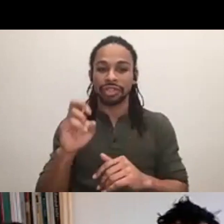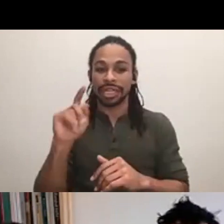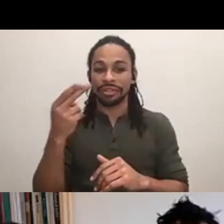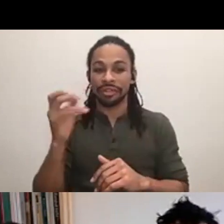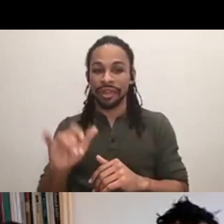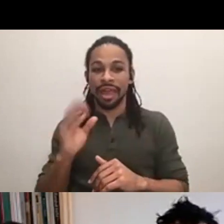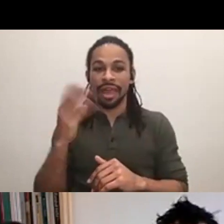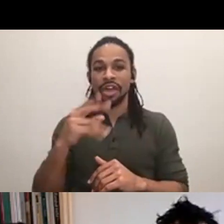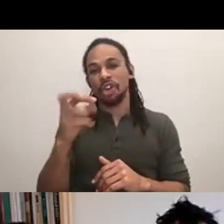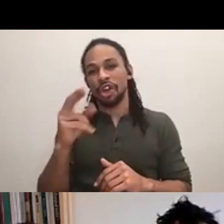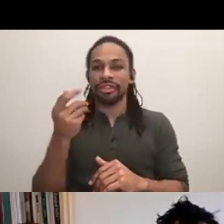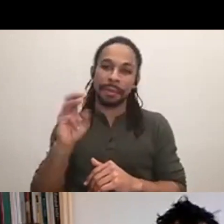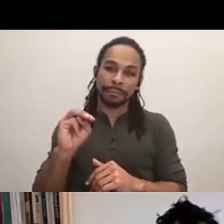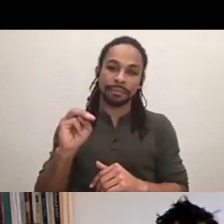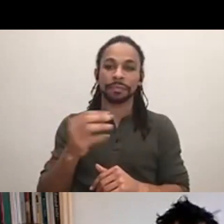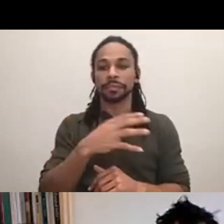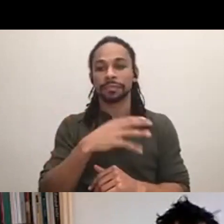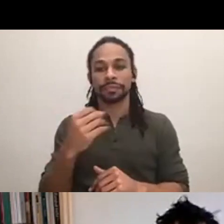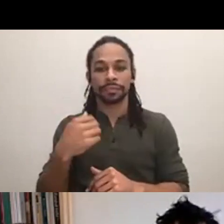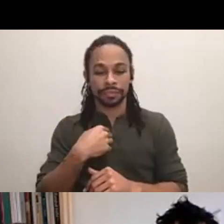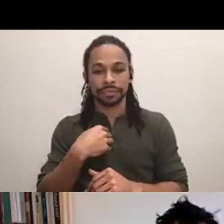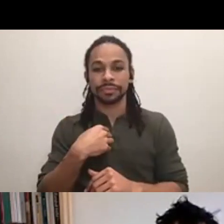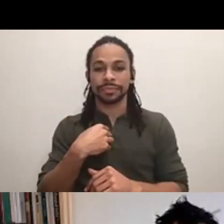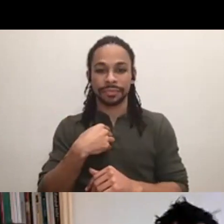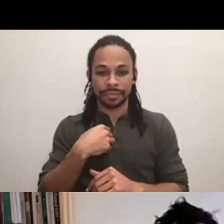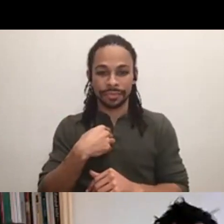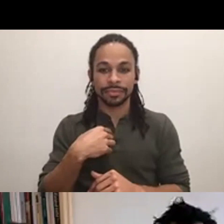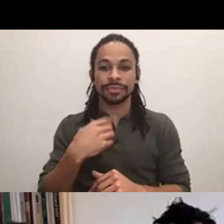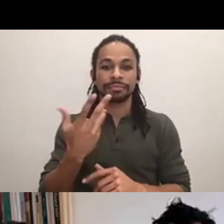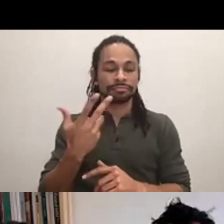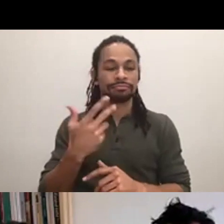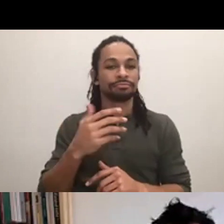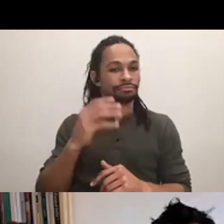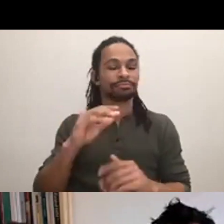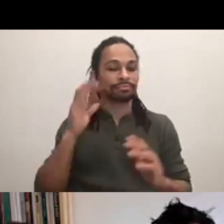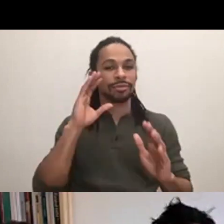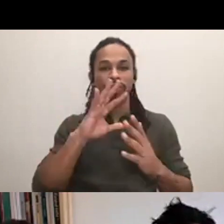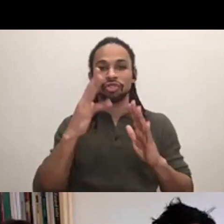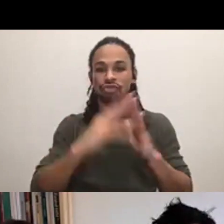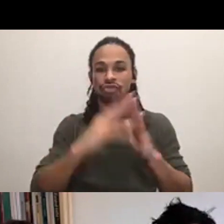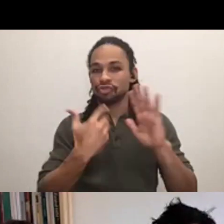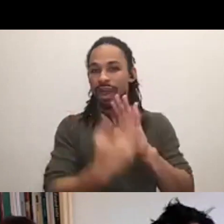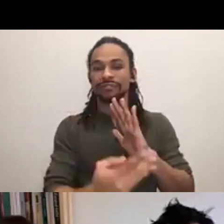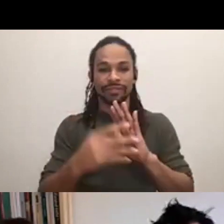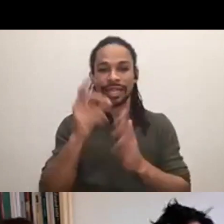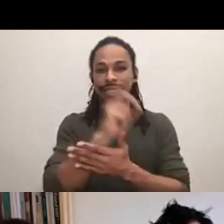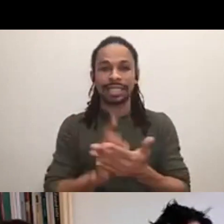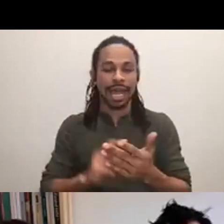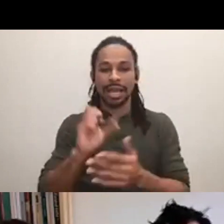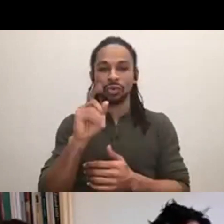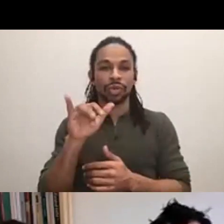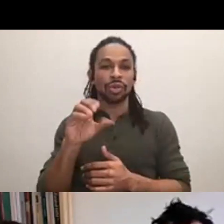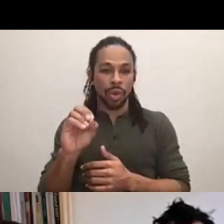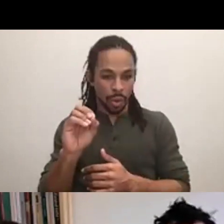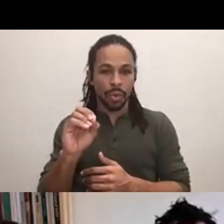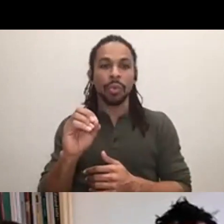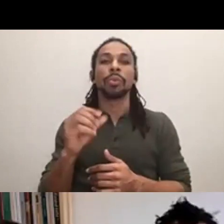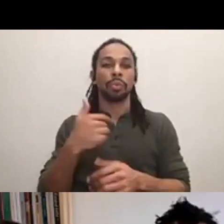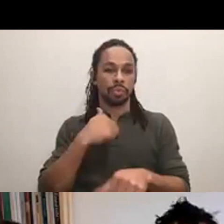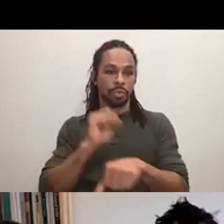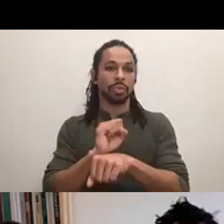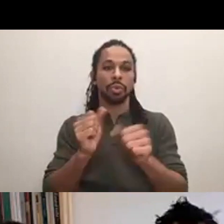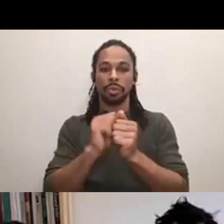with Calvin, who's sitting next to me. I'm a 5-foot 4 white person in my early 30's and